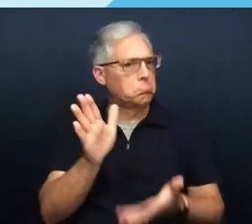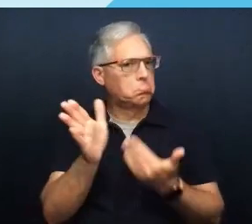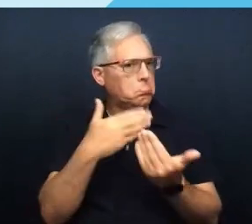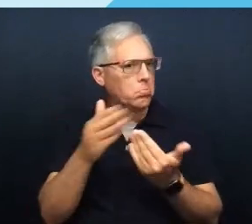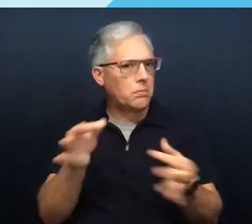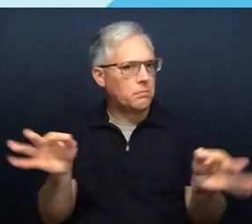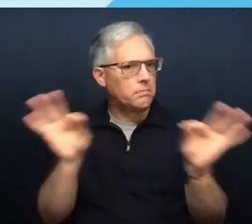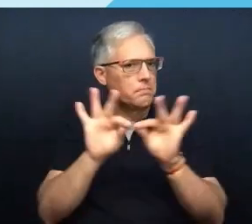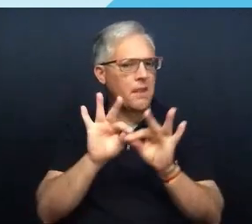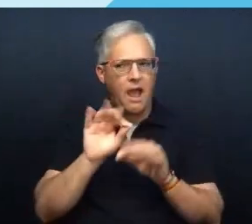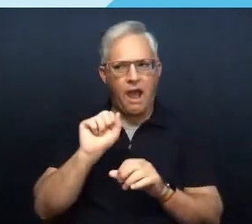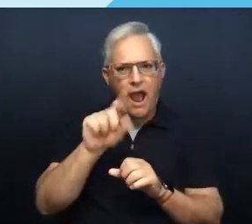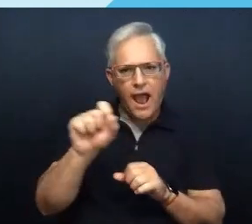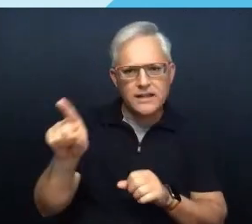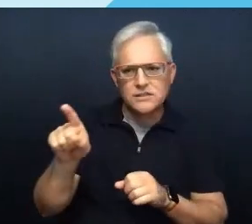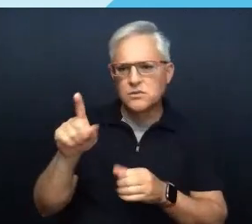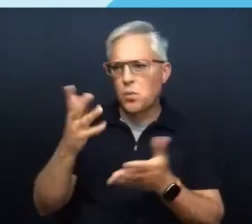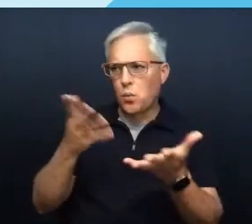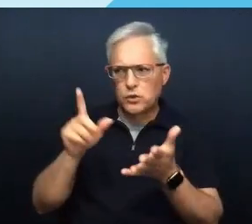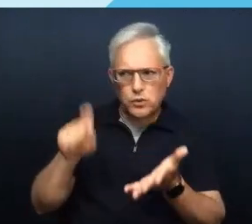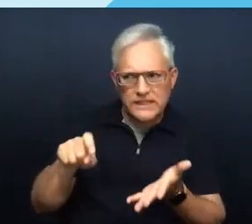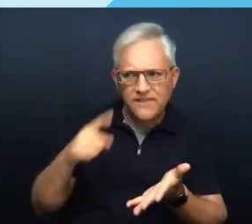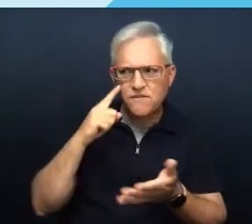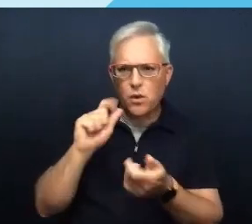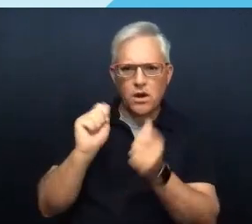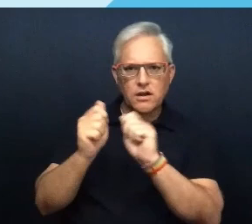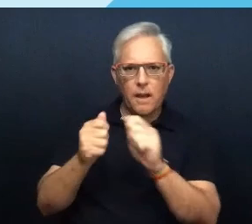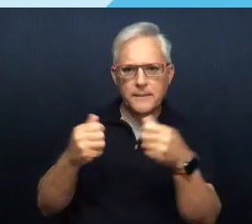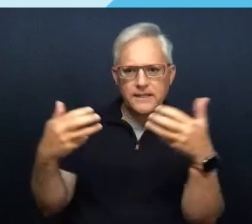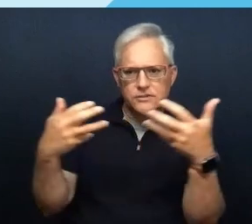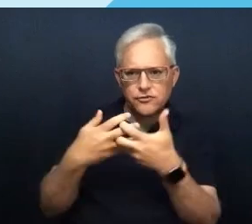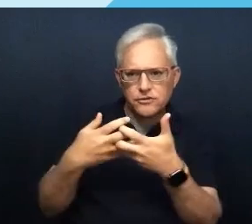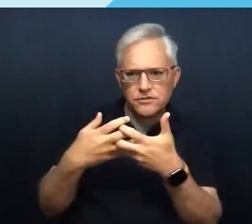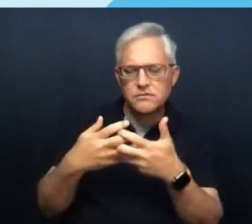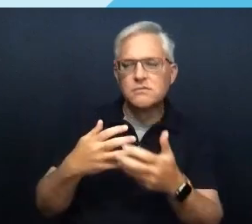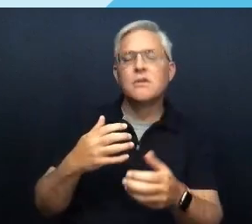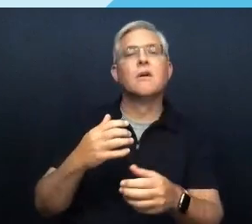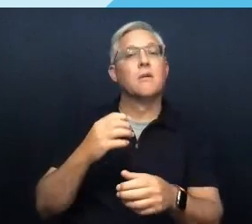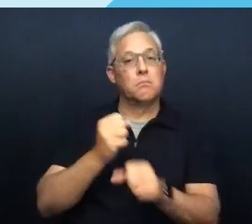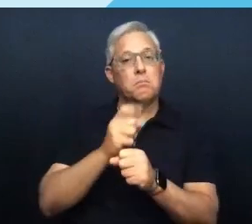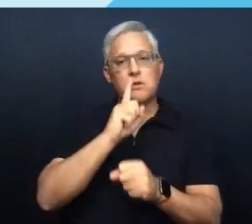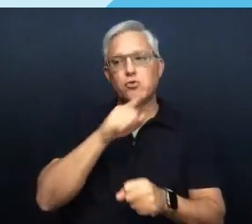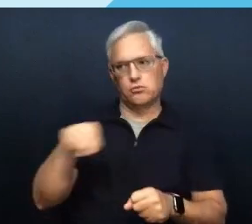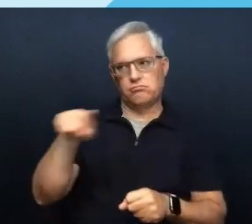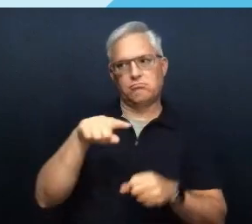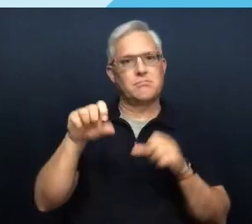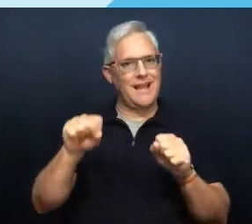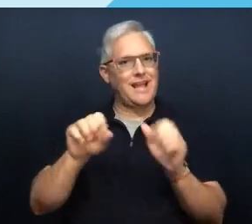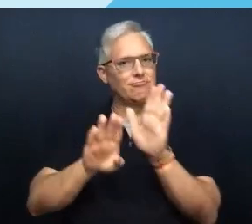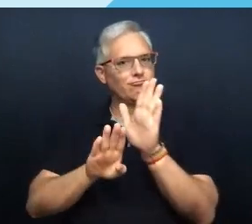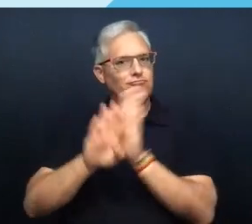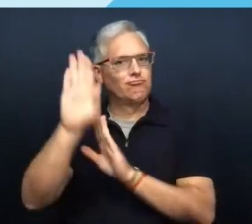to accommodations so that they can be successful within your organization.